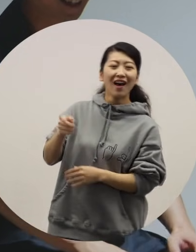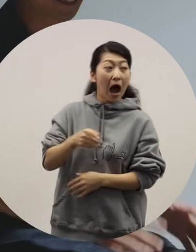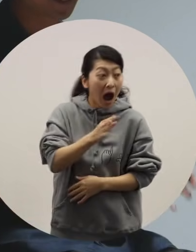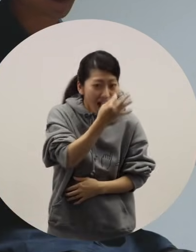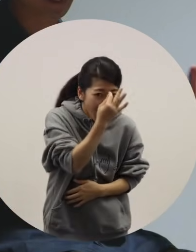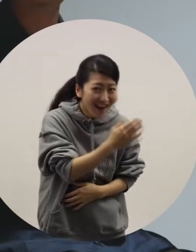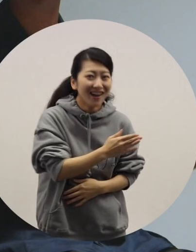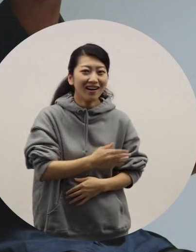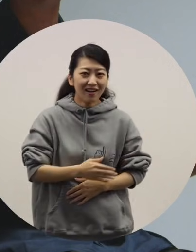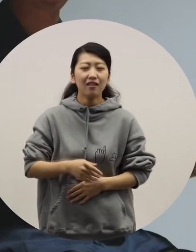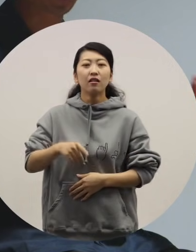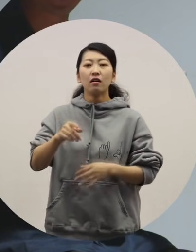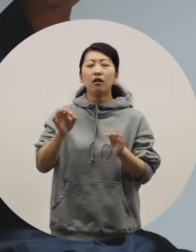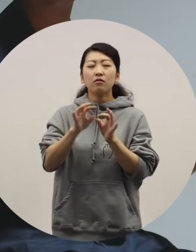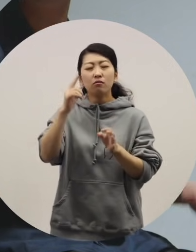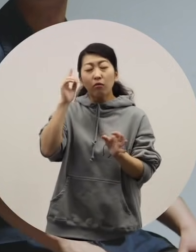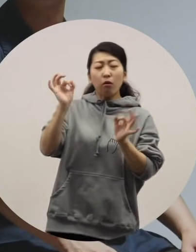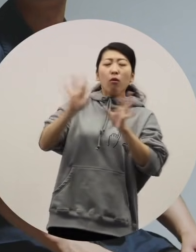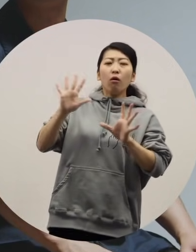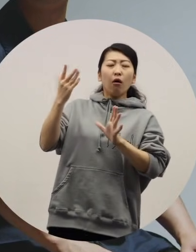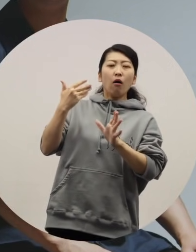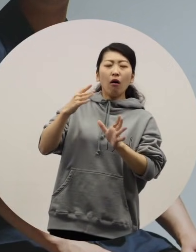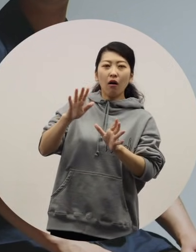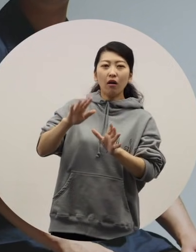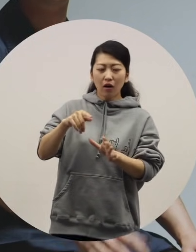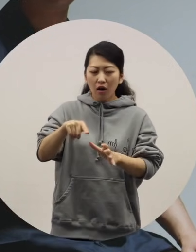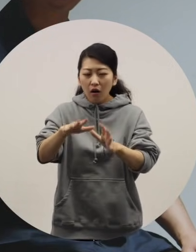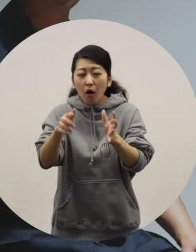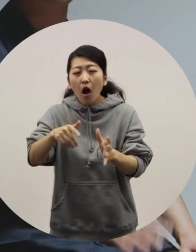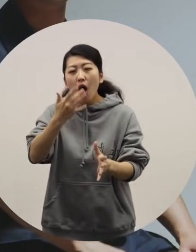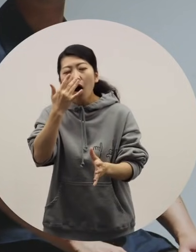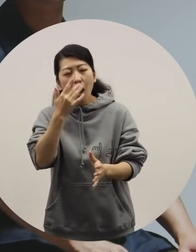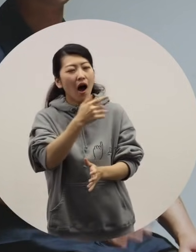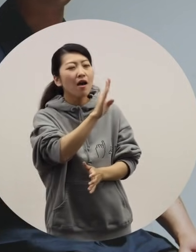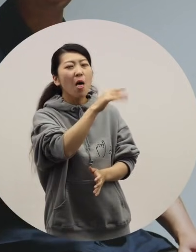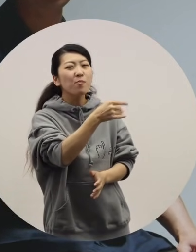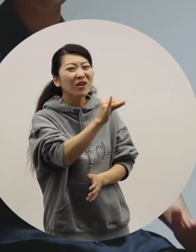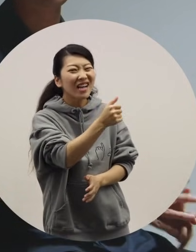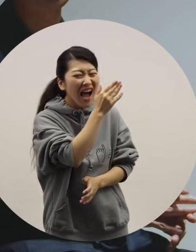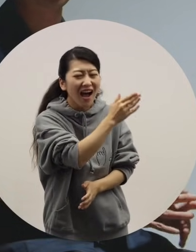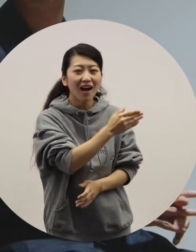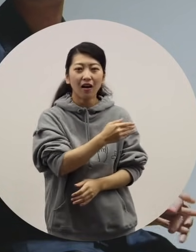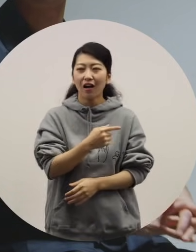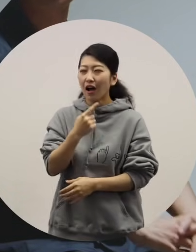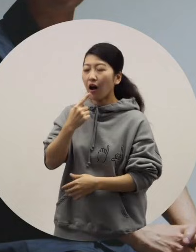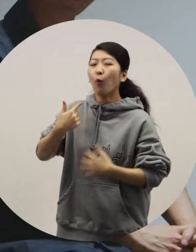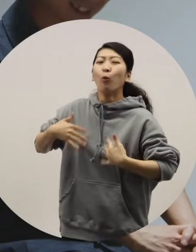[Kenmochi] You reached out to me with this unique offer. [Ochiai] I always go to you whenever I have a unique project. [Kenmochi] But I always enjoy the projects you offer me.